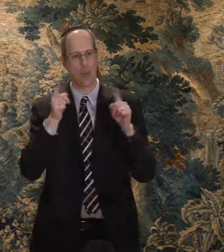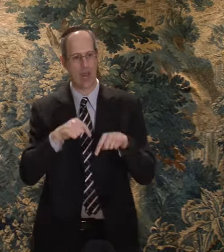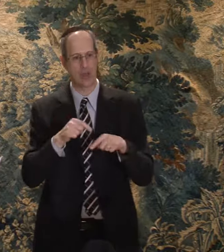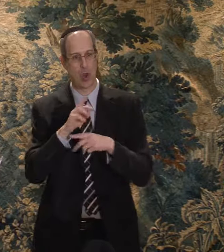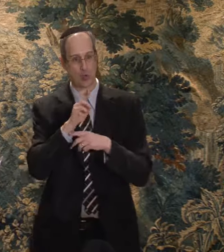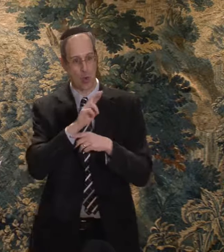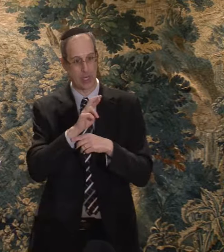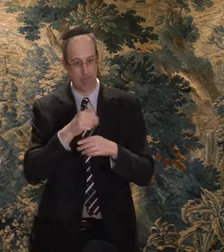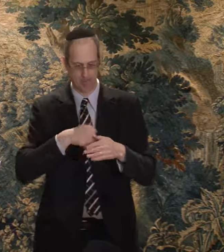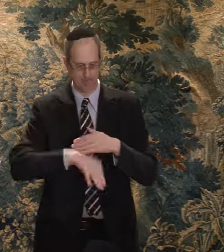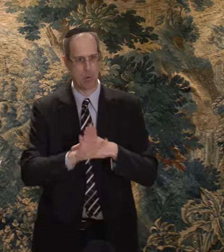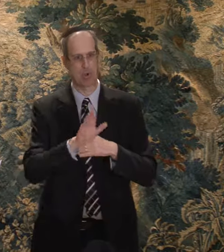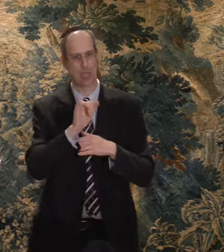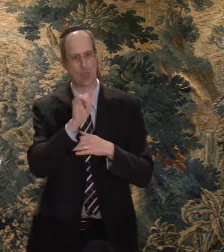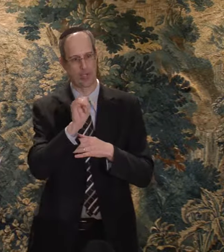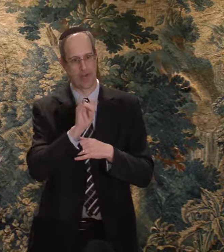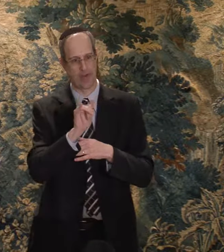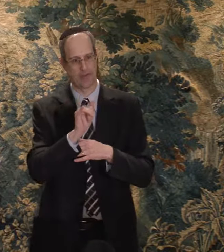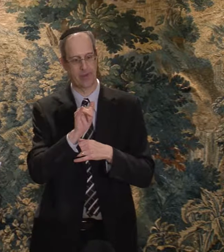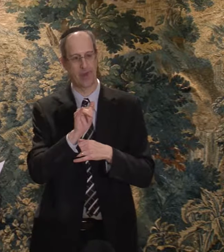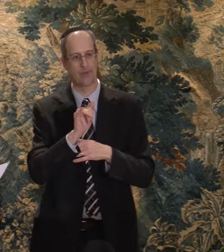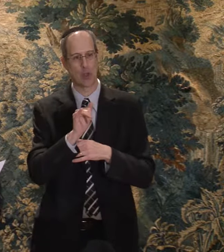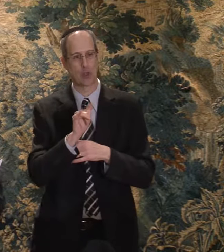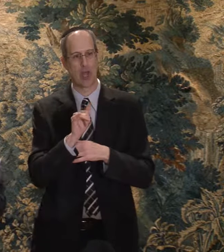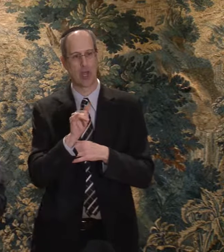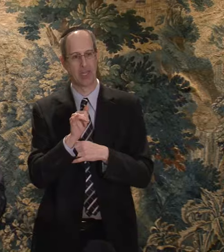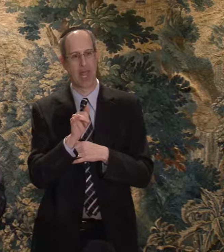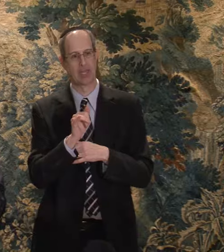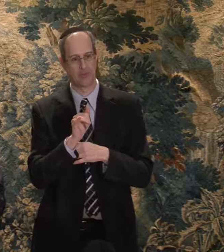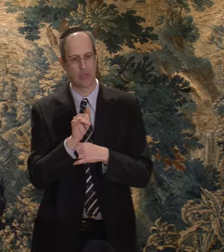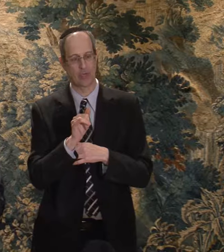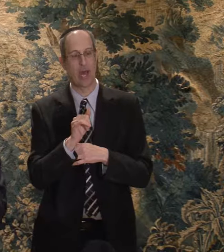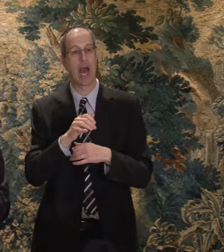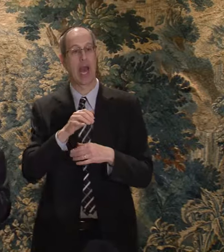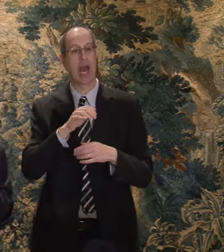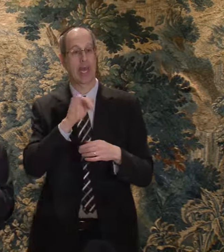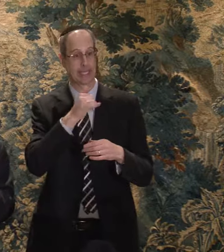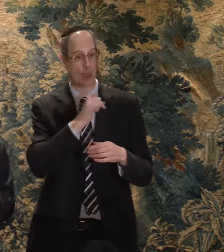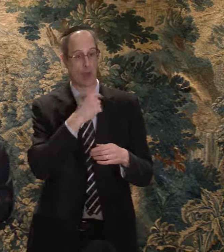gave birth to a safe Miami Yakov a lovin Jakov says the lovin oh now that's it